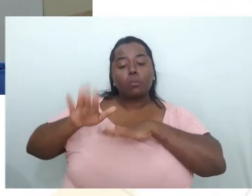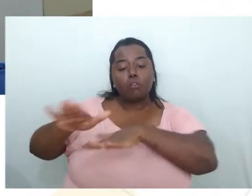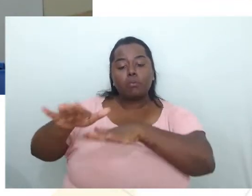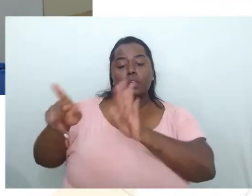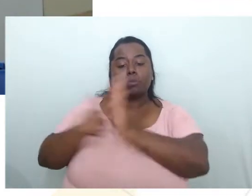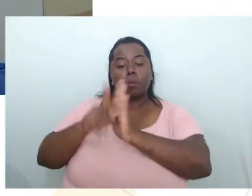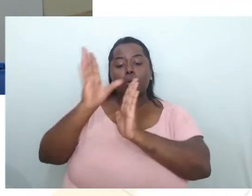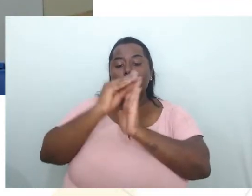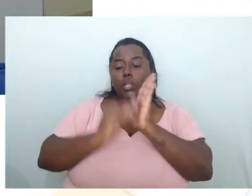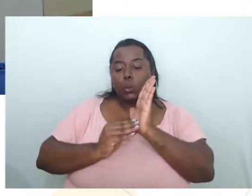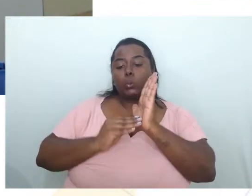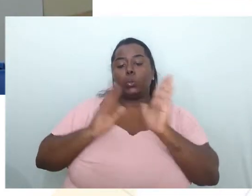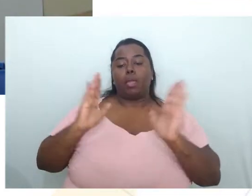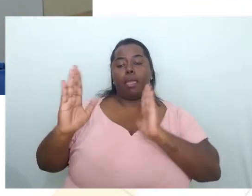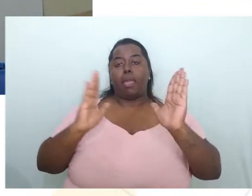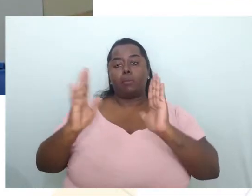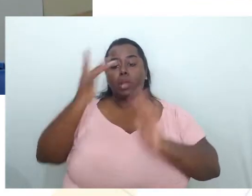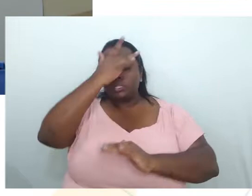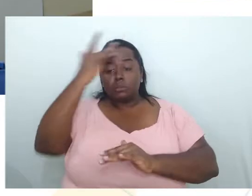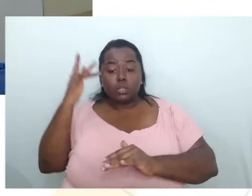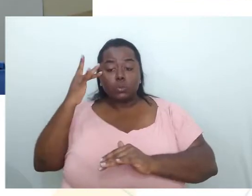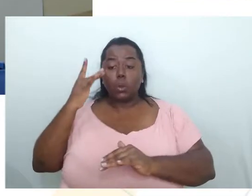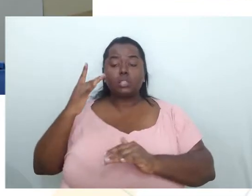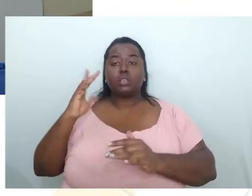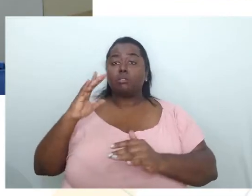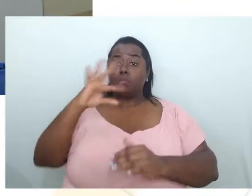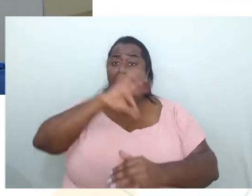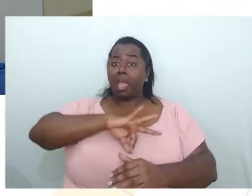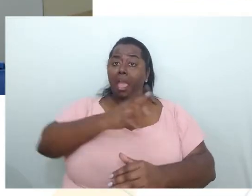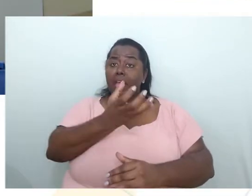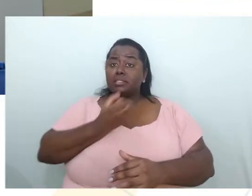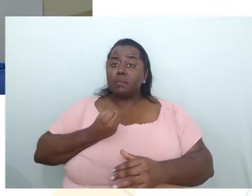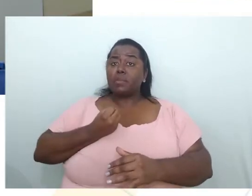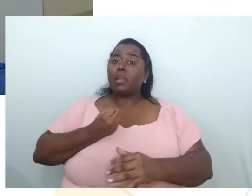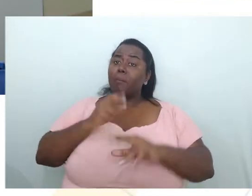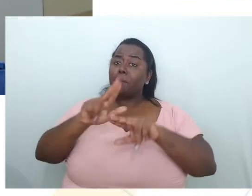a time when people were paid to work from public funds, so they developed this